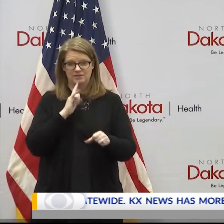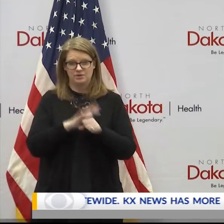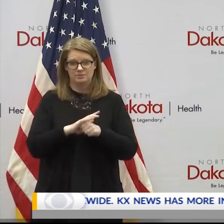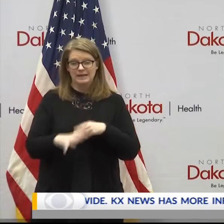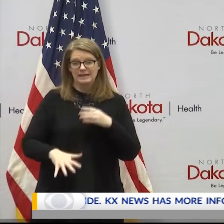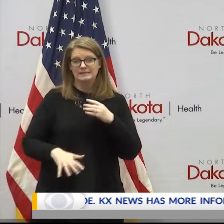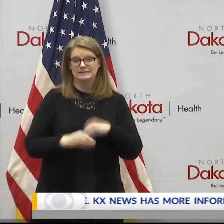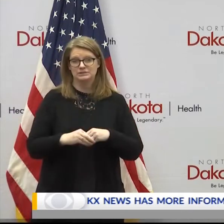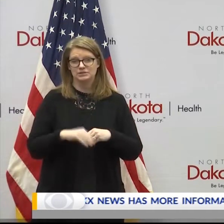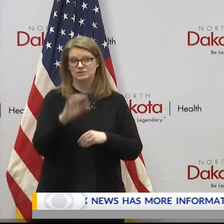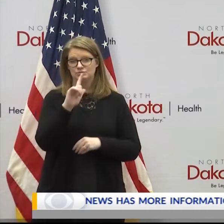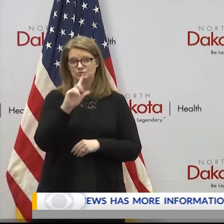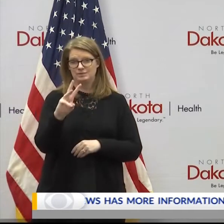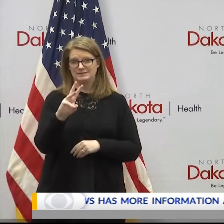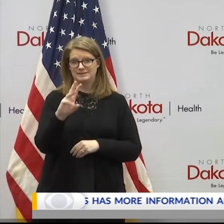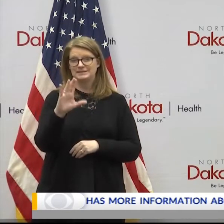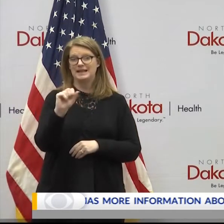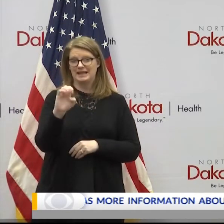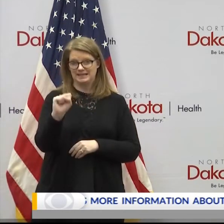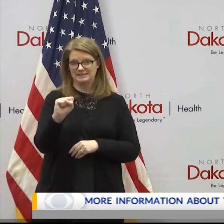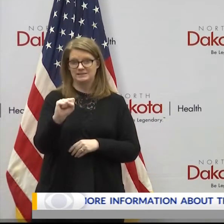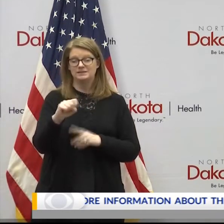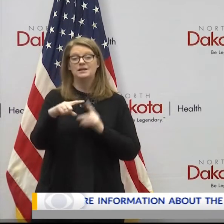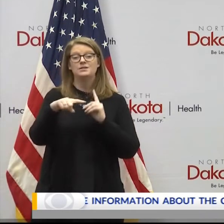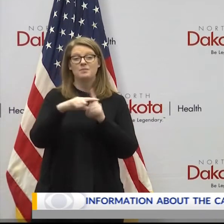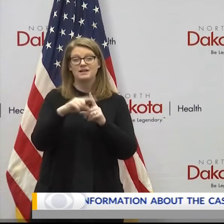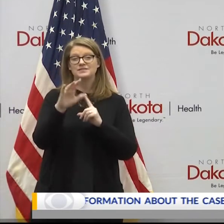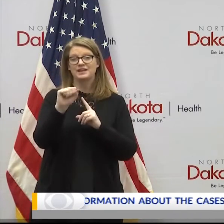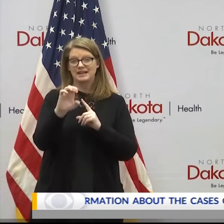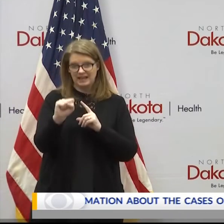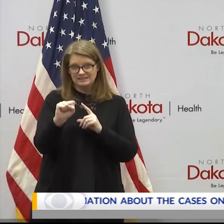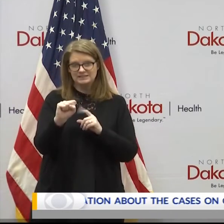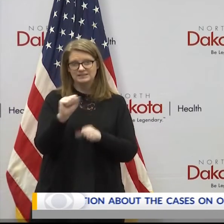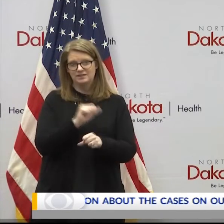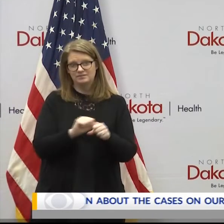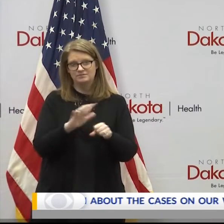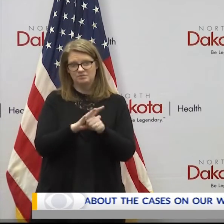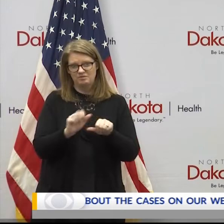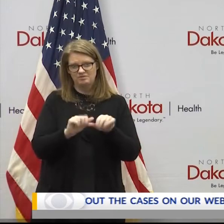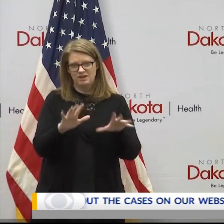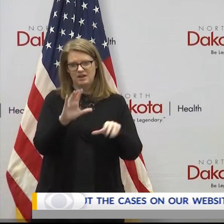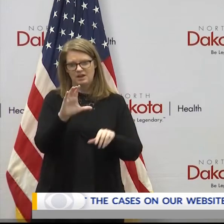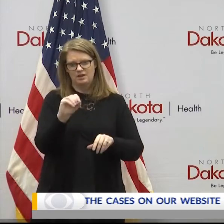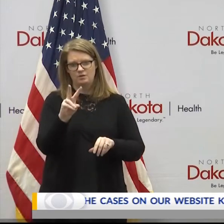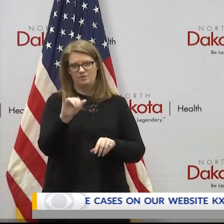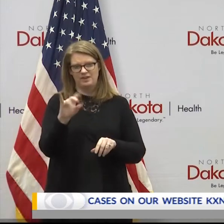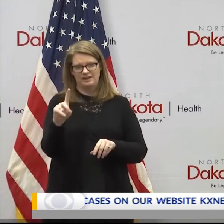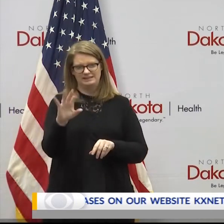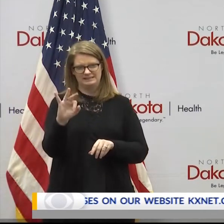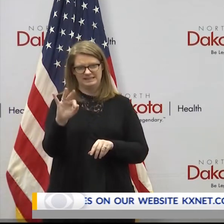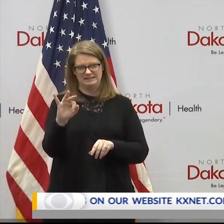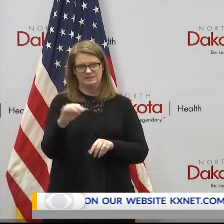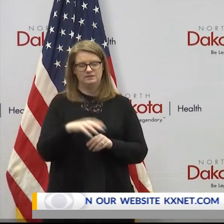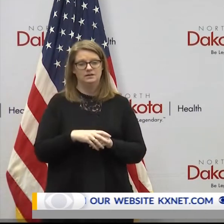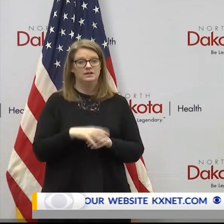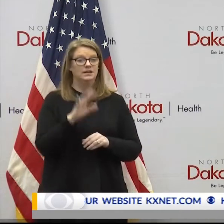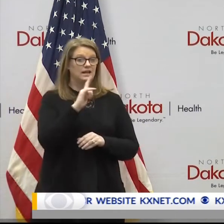PRECISE ONCE THAT STATE TOPS 100 CASES. BURGUM SAYS-- THE NUMBERS COULD BEON THE LOWER END OF THE MODEL, IF NORTH DAKOTANS FOLLOW THE DIRECTIVES GIVEN, INCLUDING